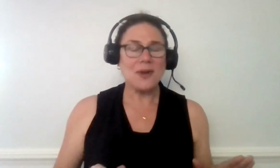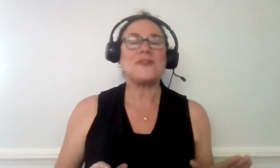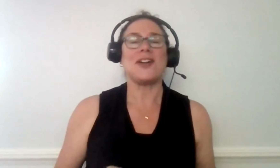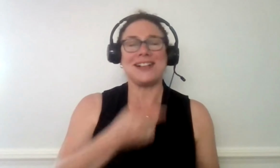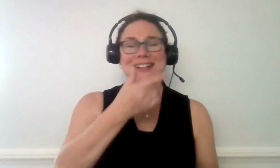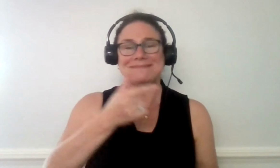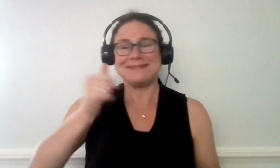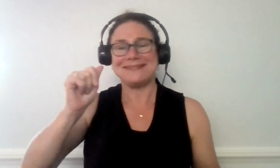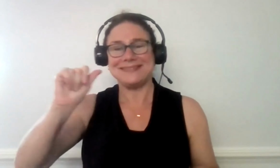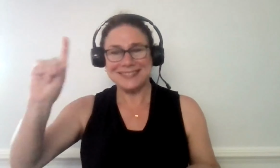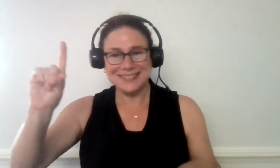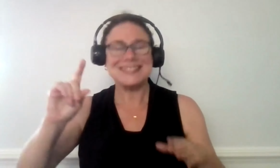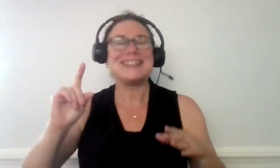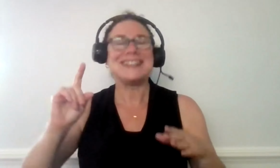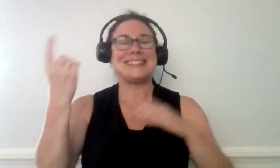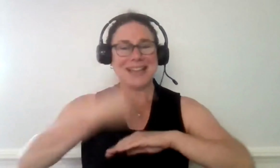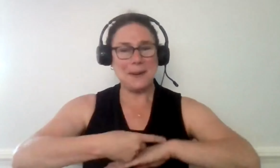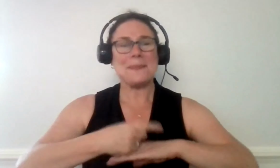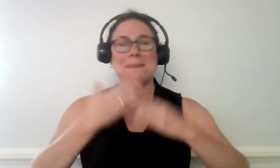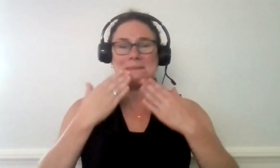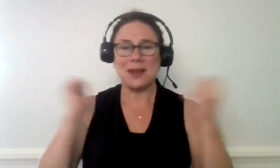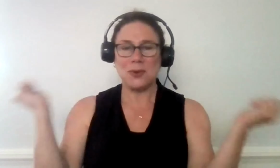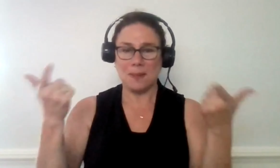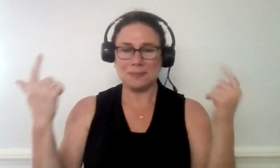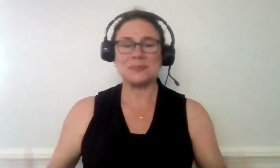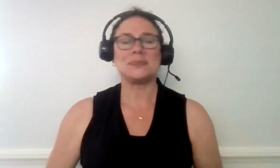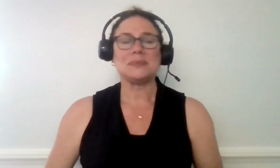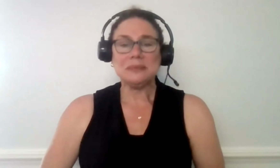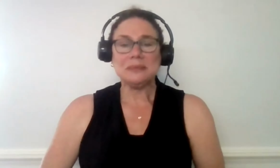Travis Lee: Thanks everyone.